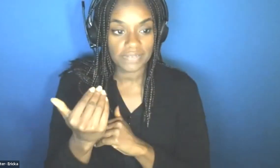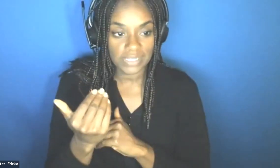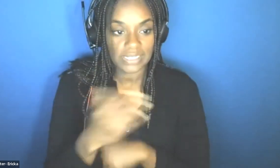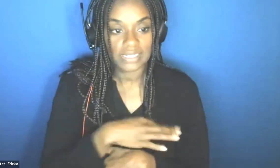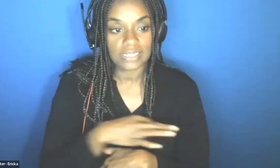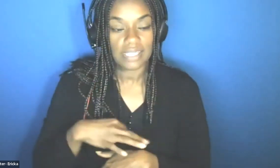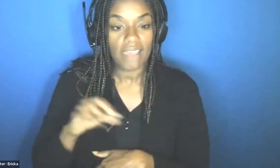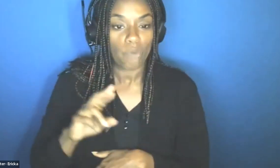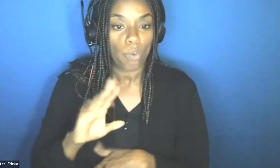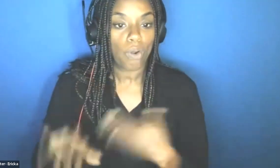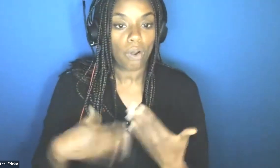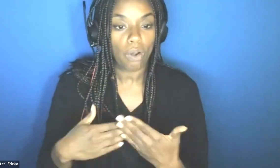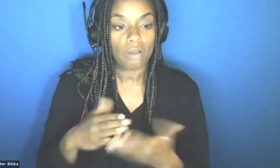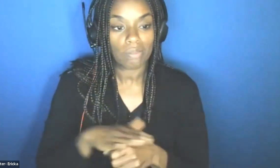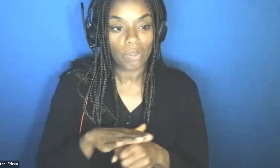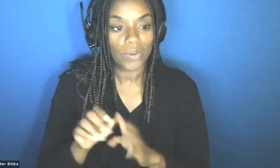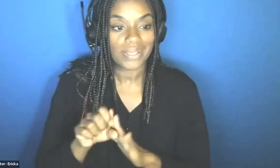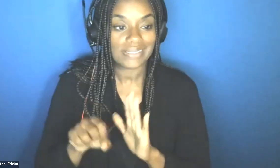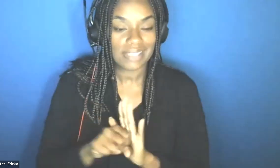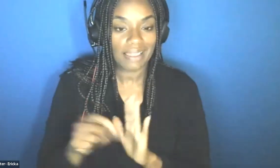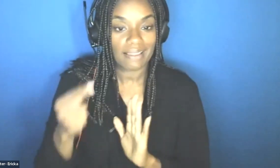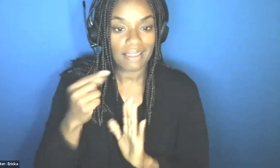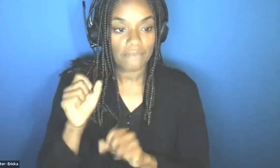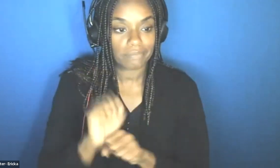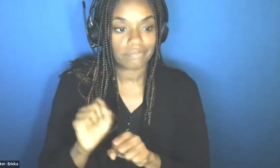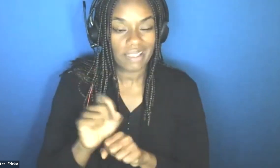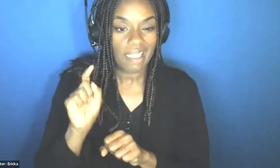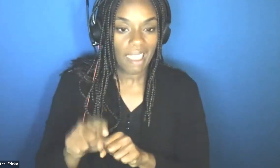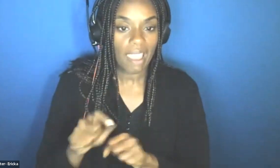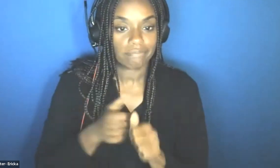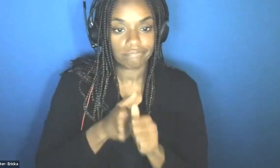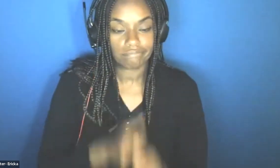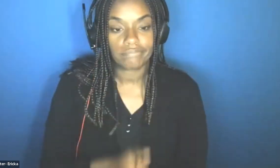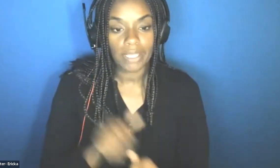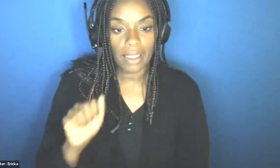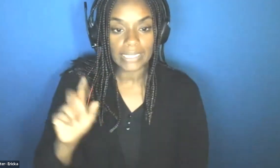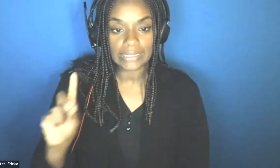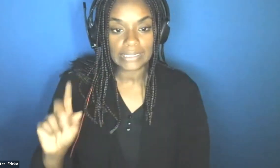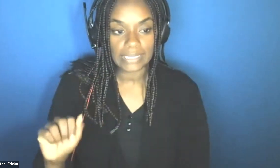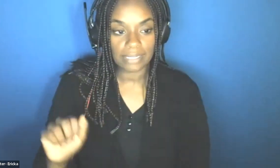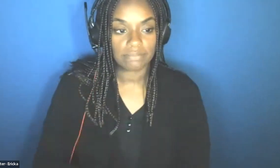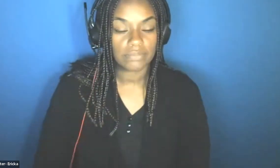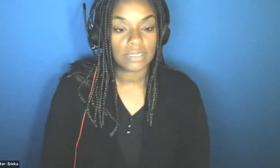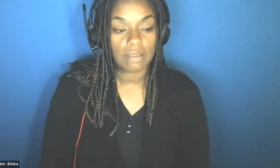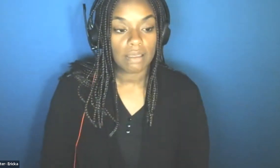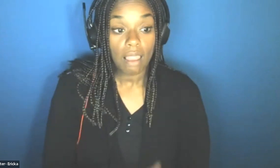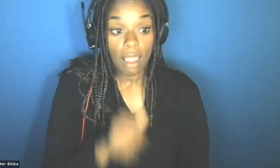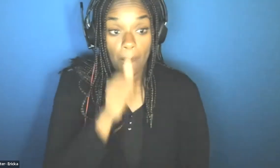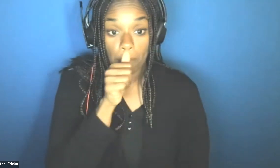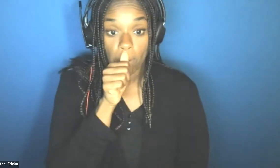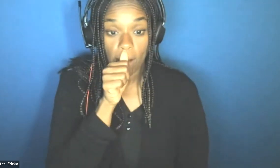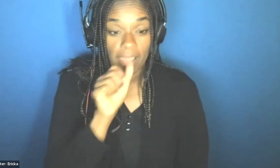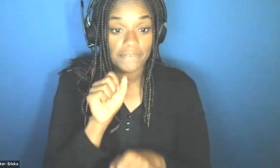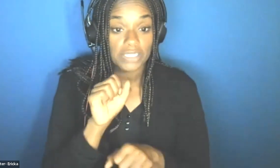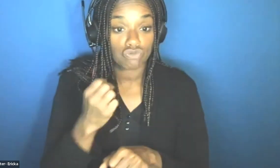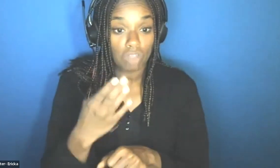No.